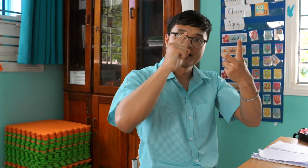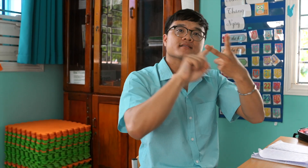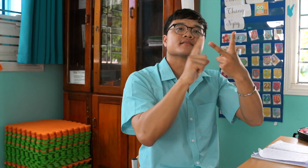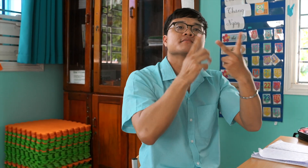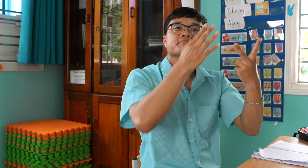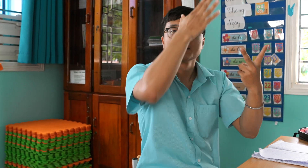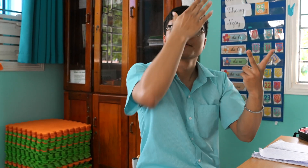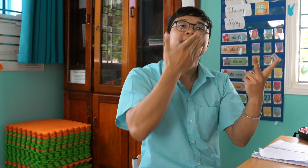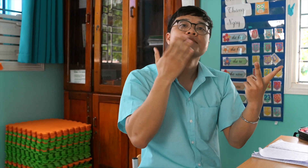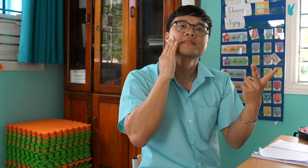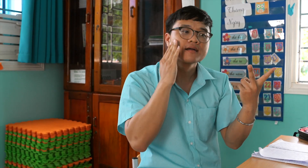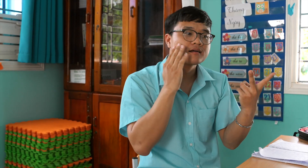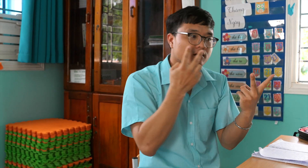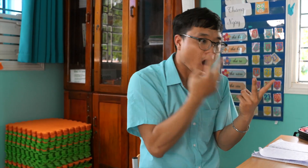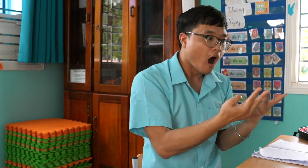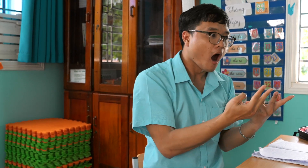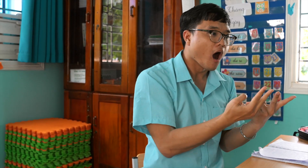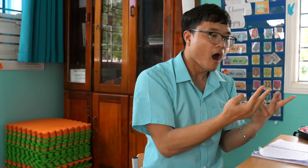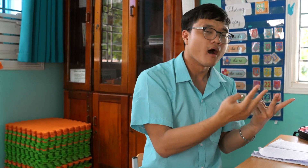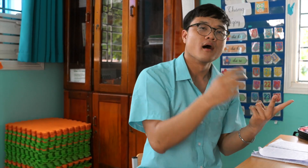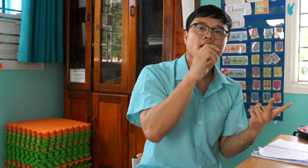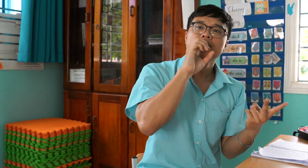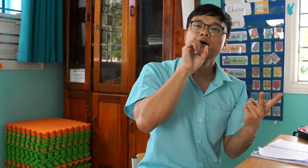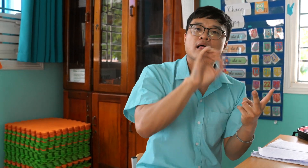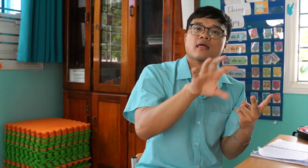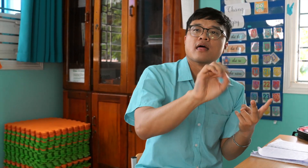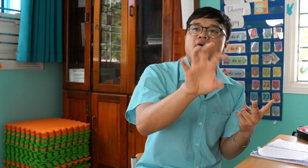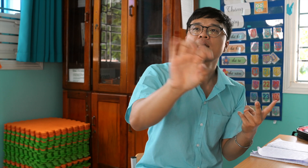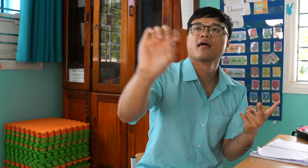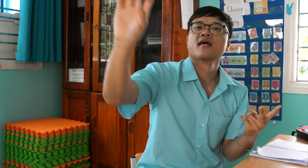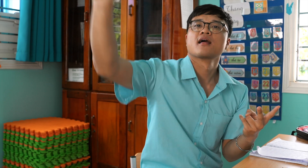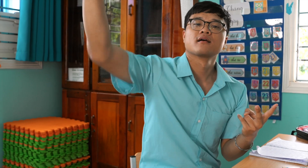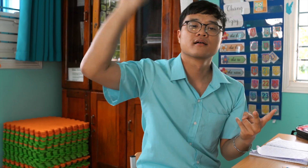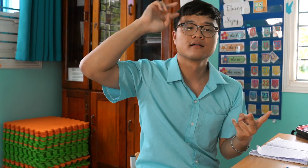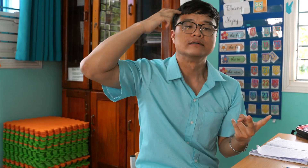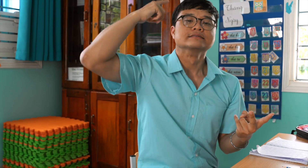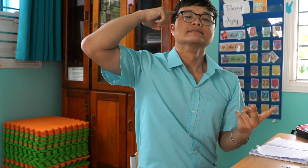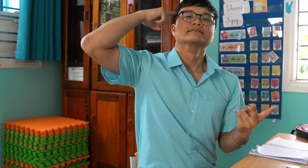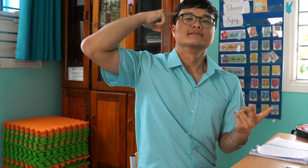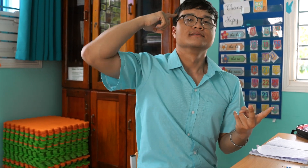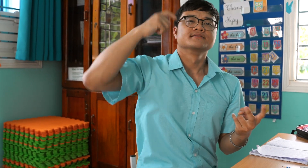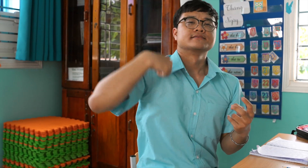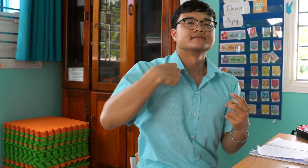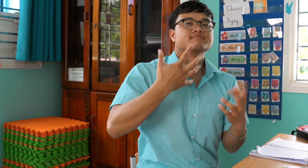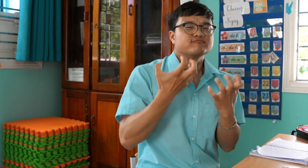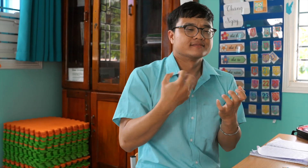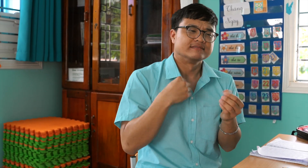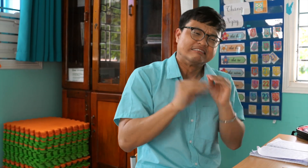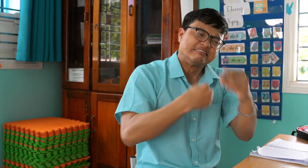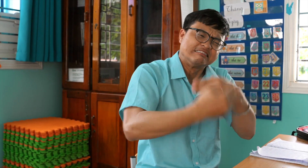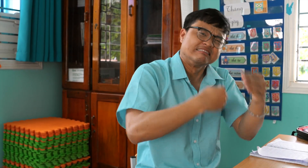Also, parents can see our progress and that will reach the government through word of mouth.